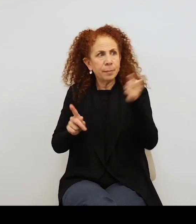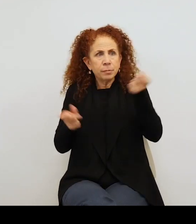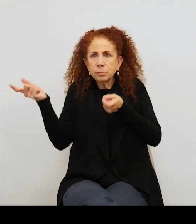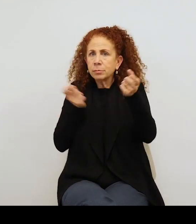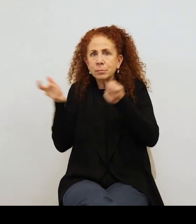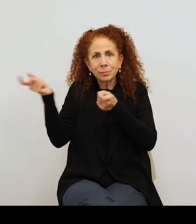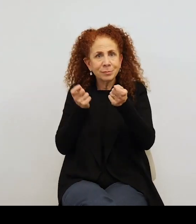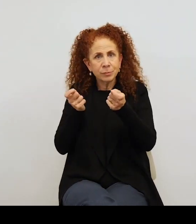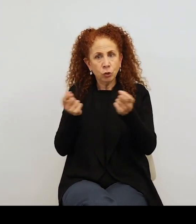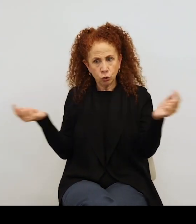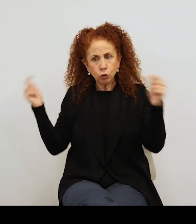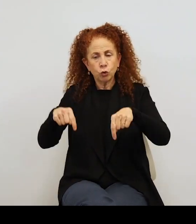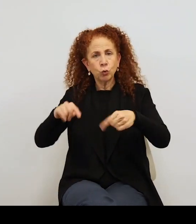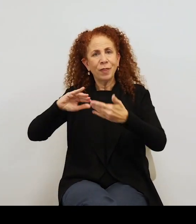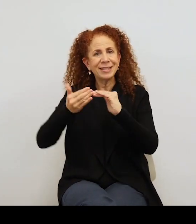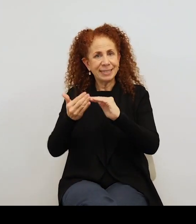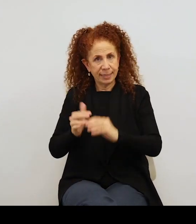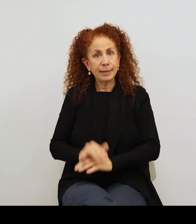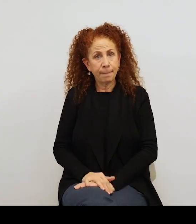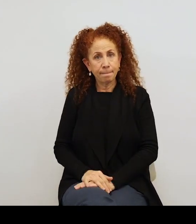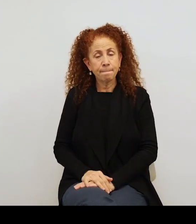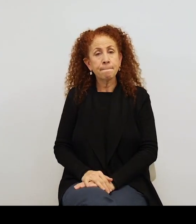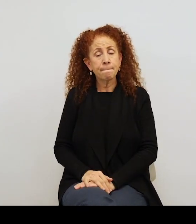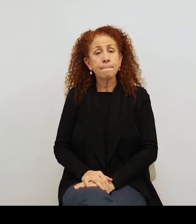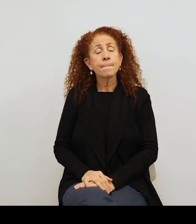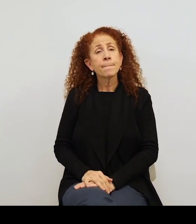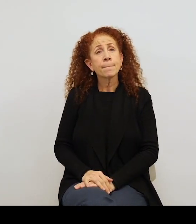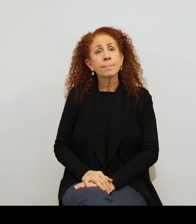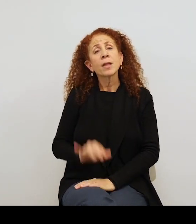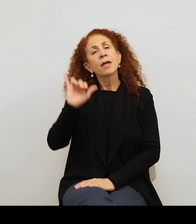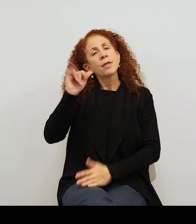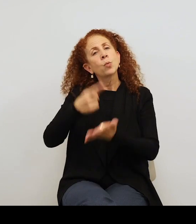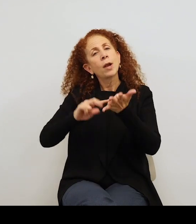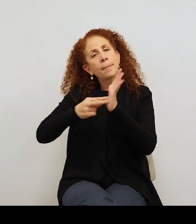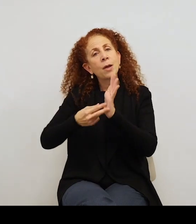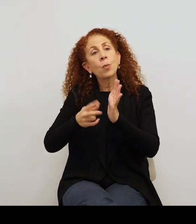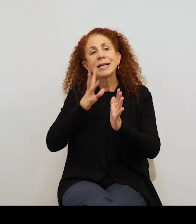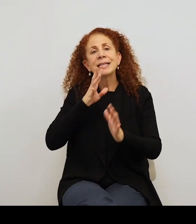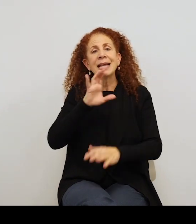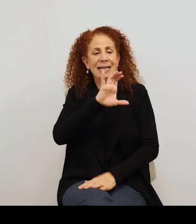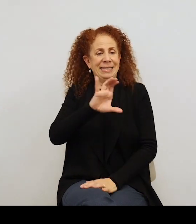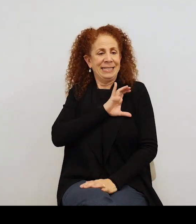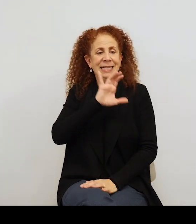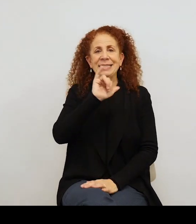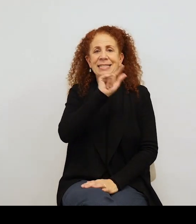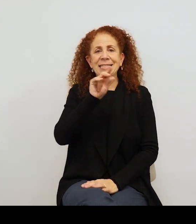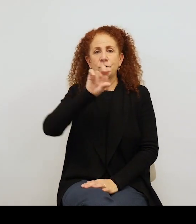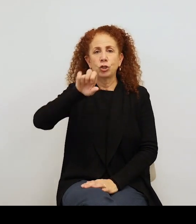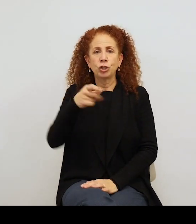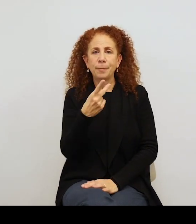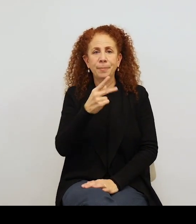peoples into the city. And also, this is what I meant when I said to have citizenship not just as a concept that's